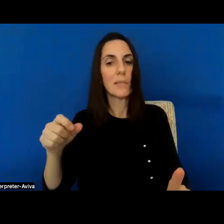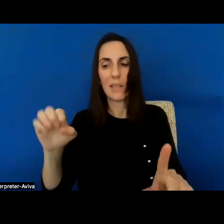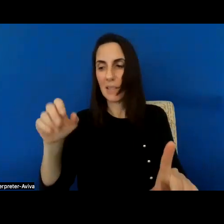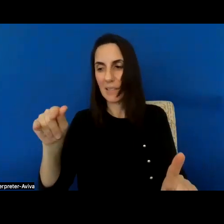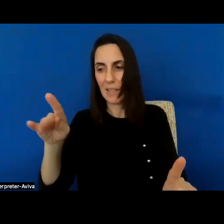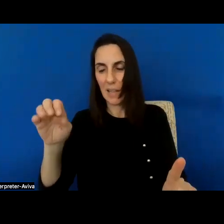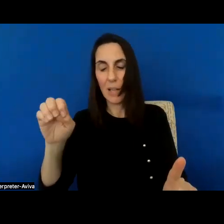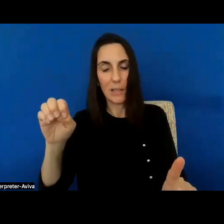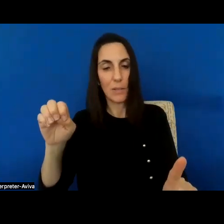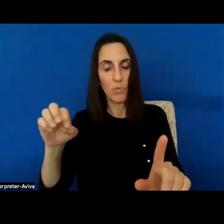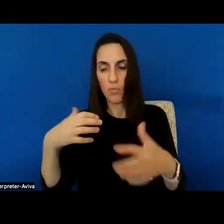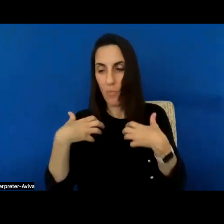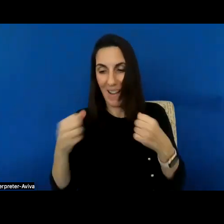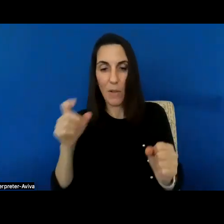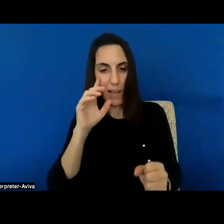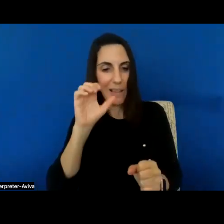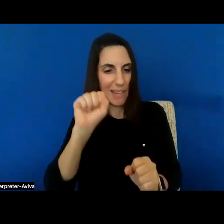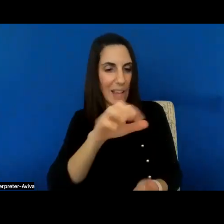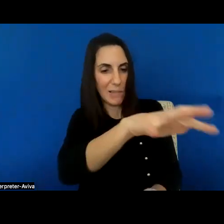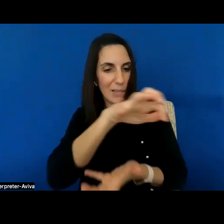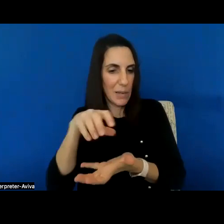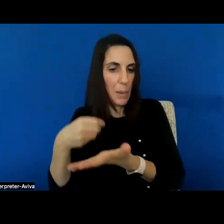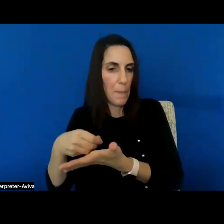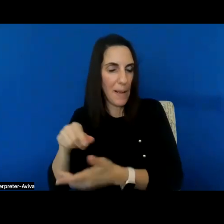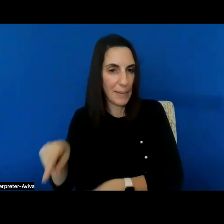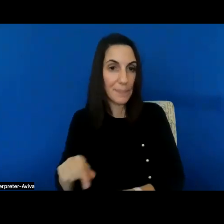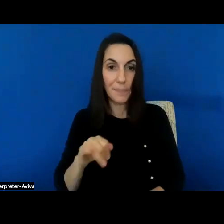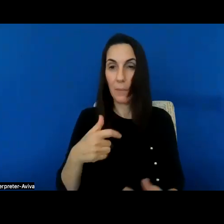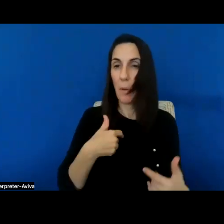of Medicaid. 11:36:08 If I'm younger. Let's say I was 45,